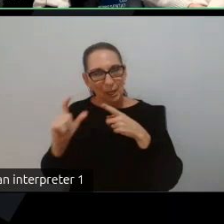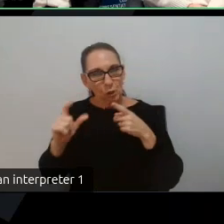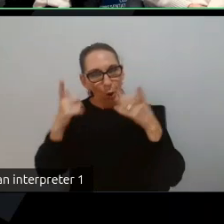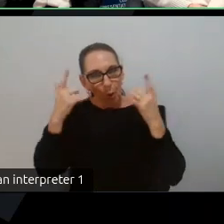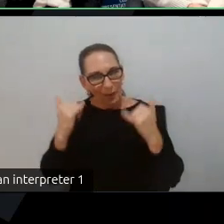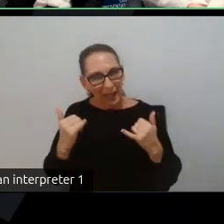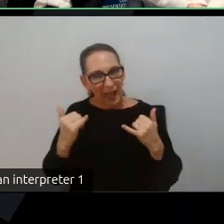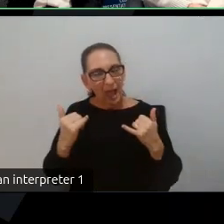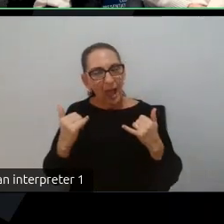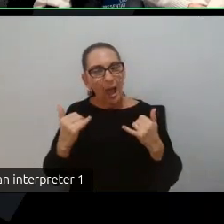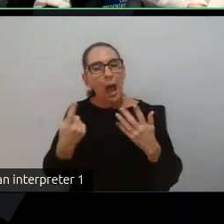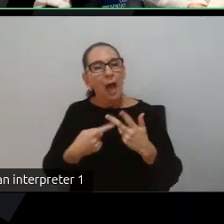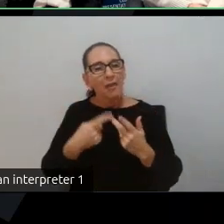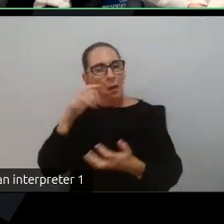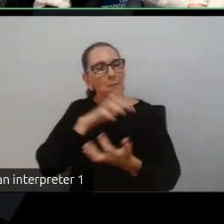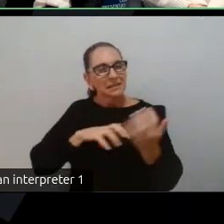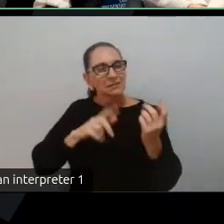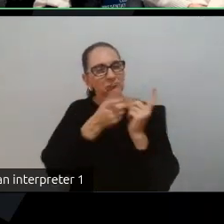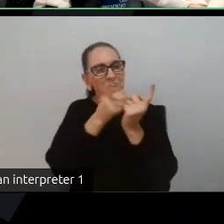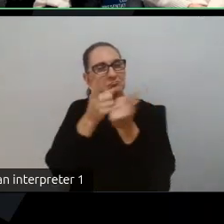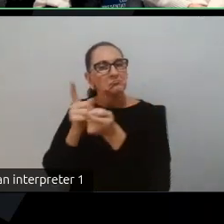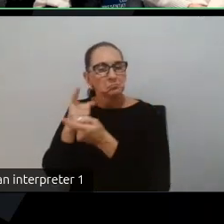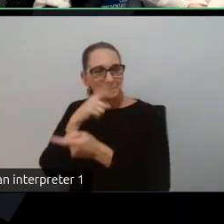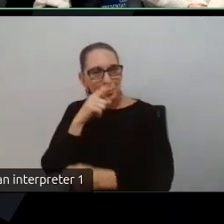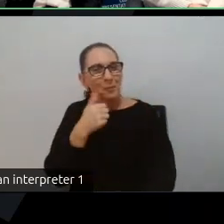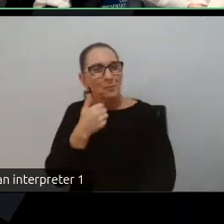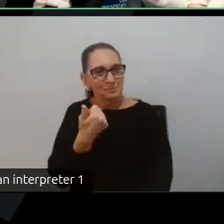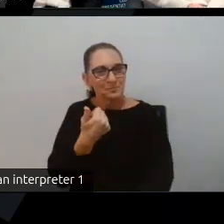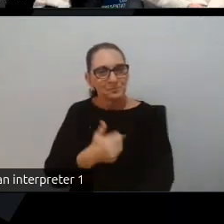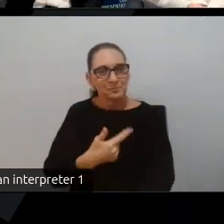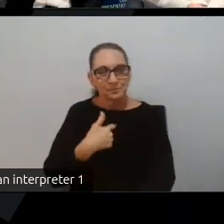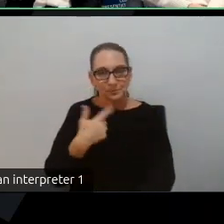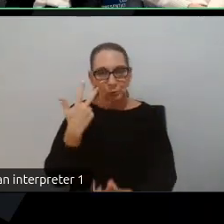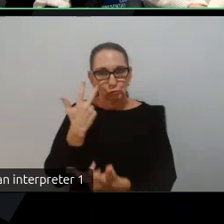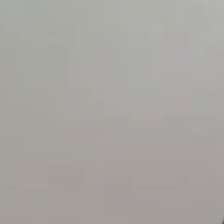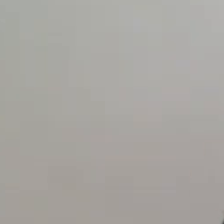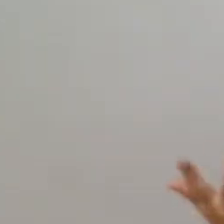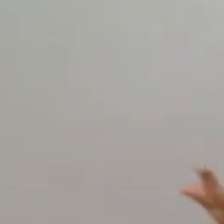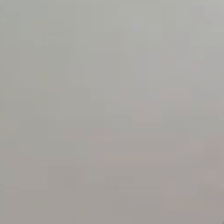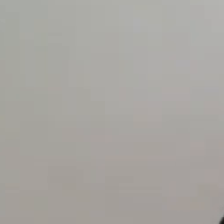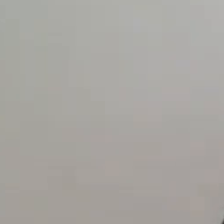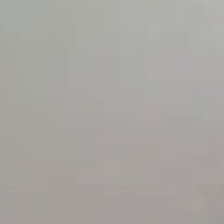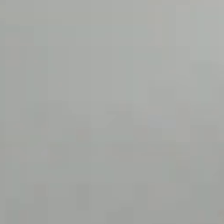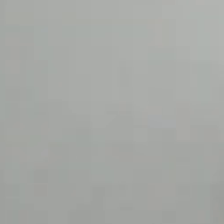It's a good mix today. And I'll just share that for everyone watching.